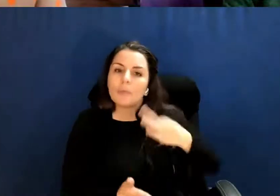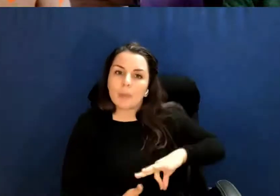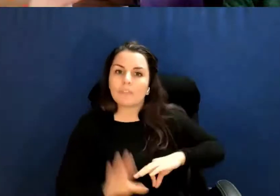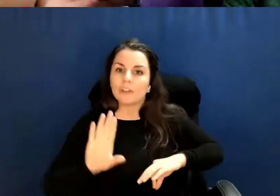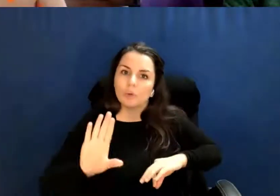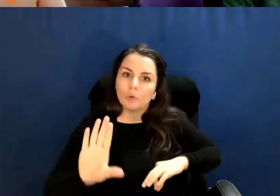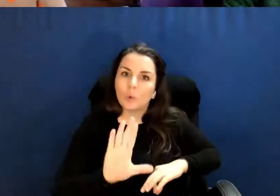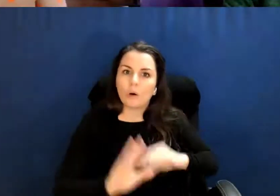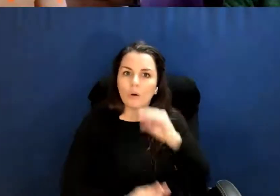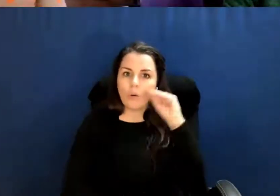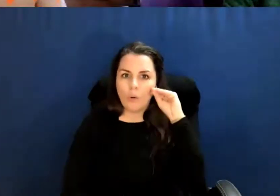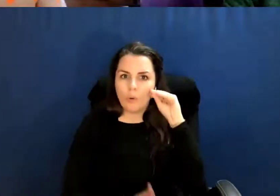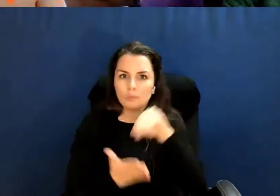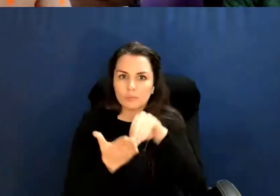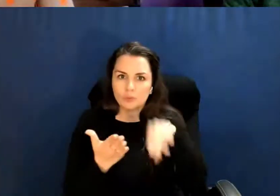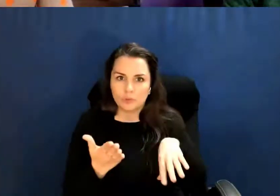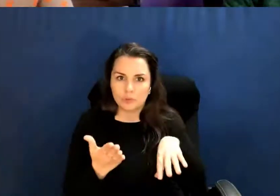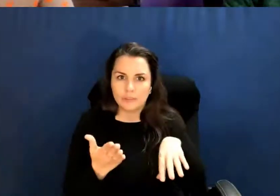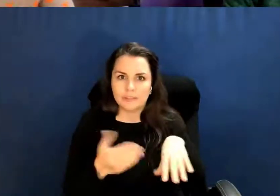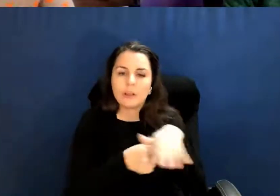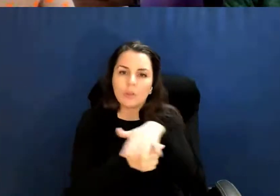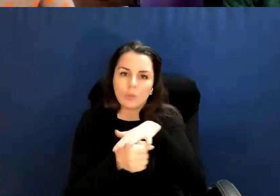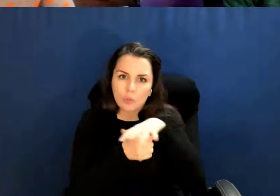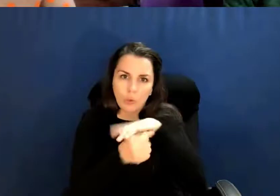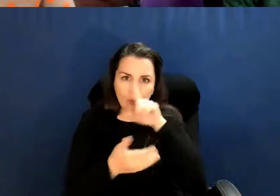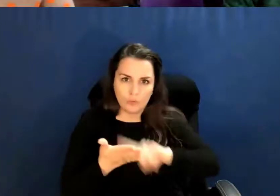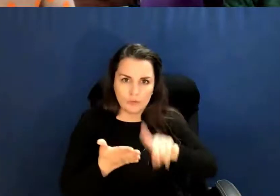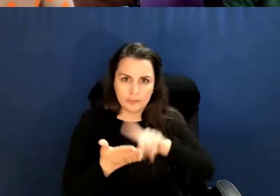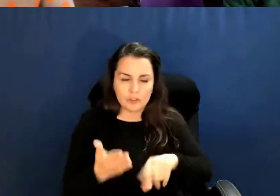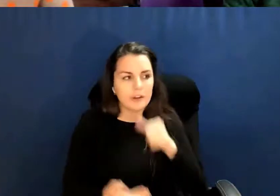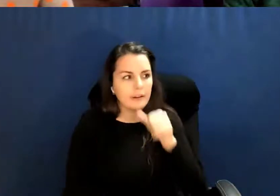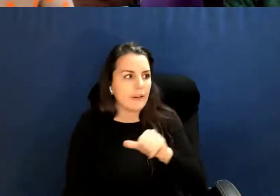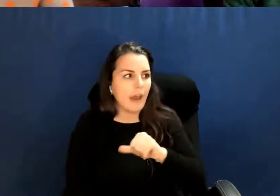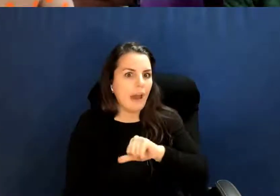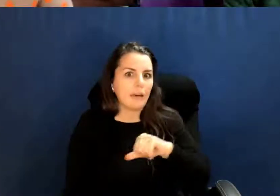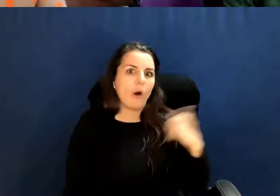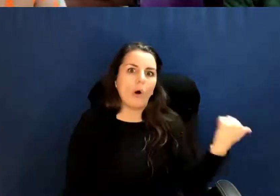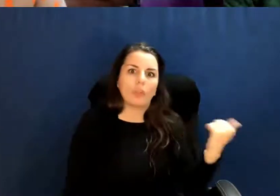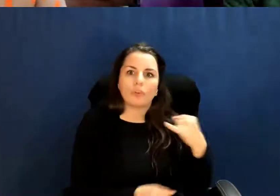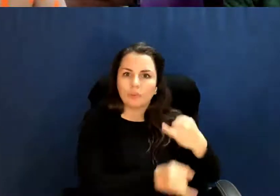and your, sort of, local research environment. So, those are two things that I can think of.